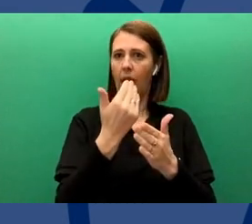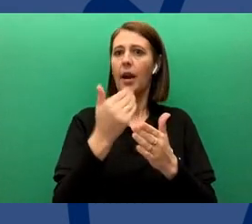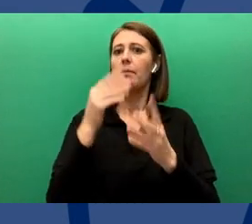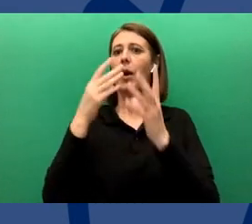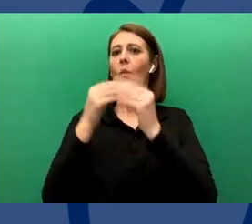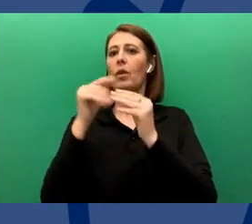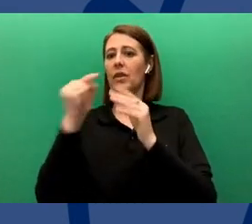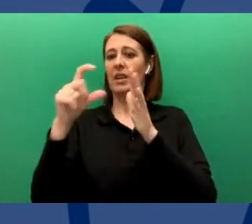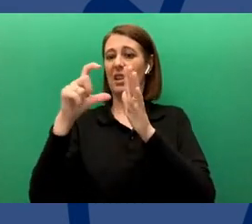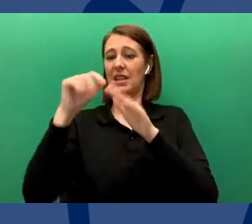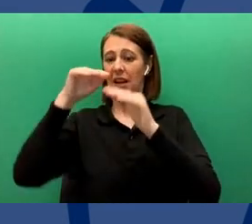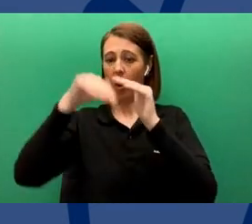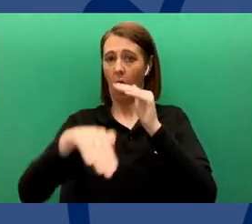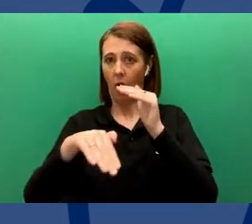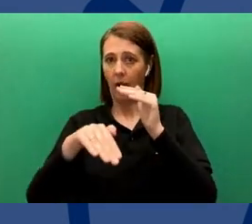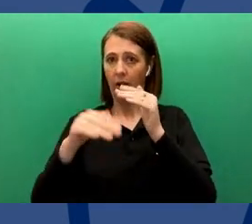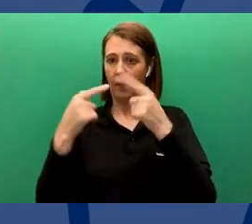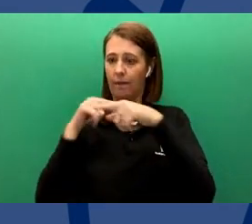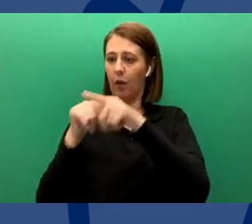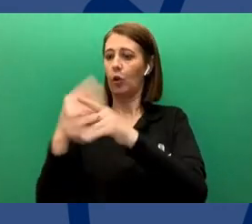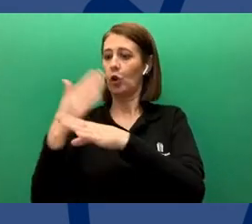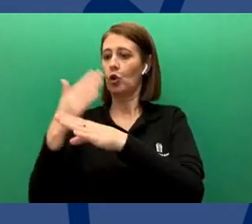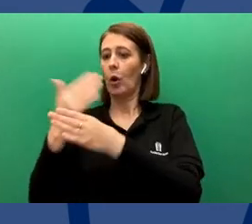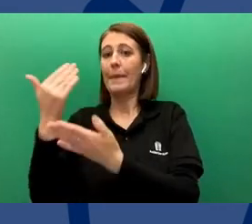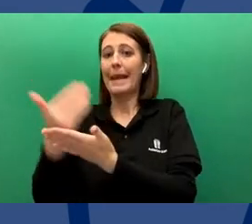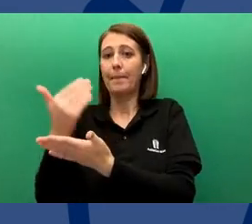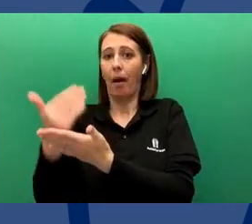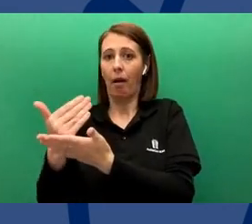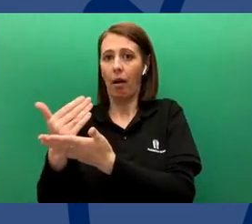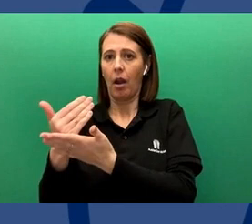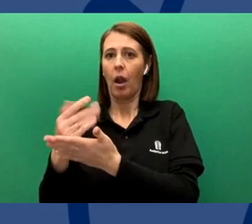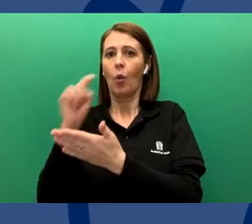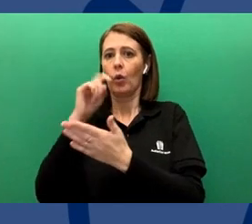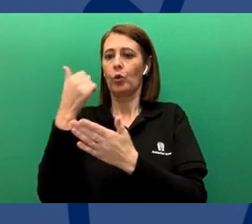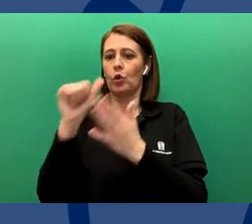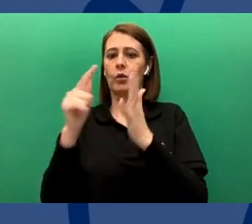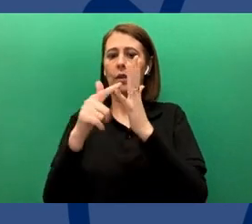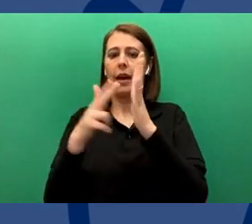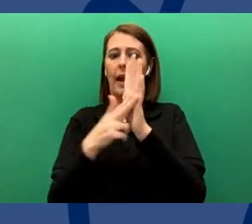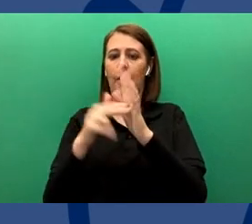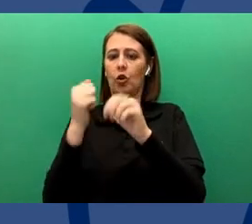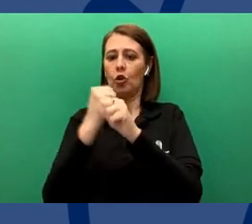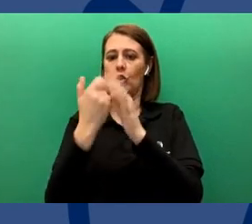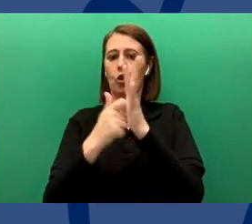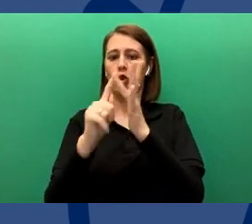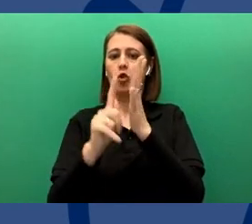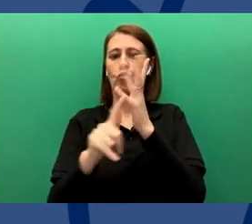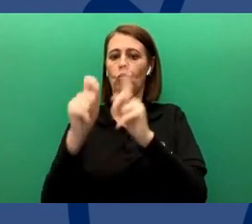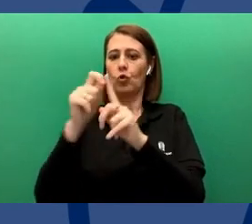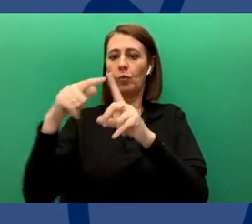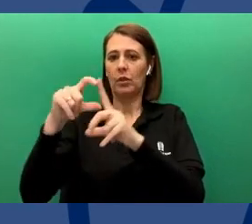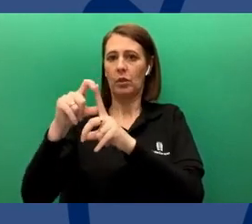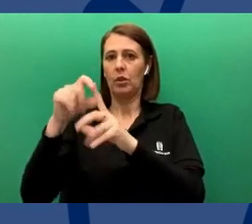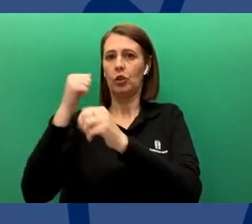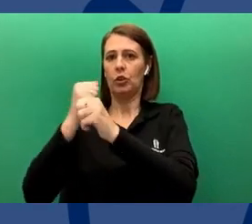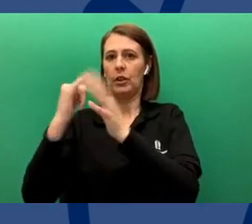in line with Job Keeper, we would use the ungrouped GST turnover. So those two firms